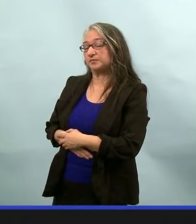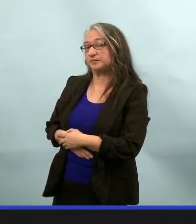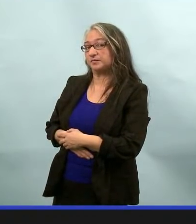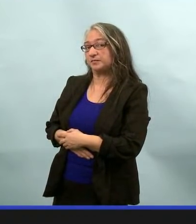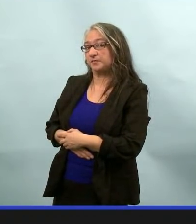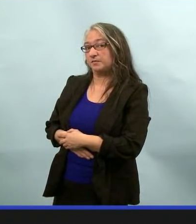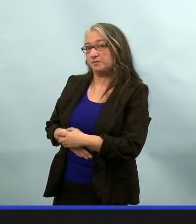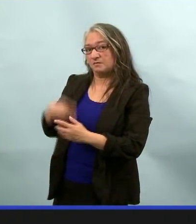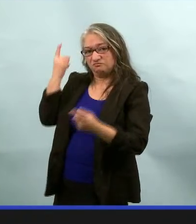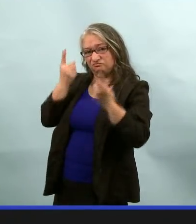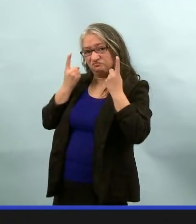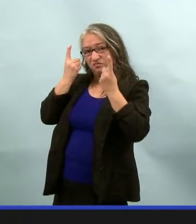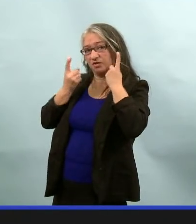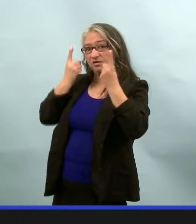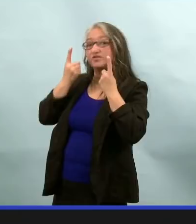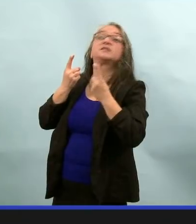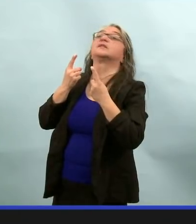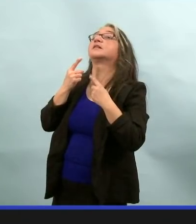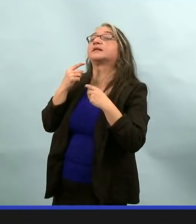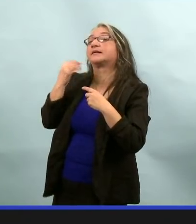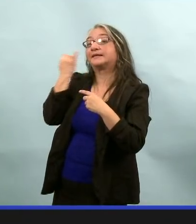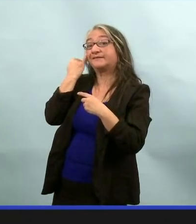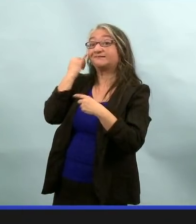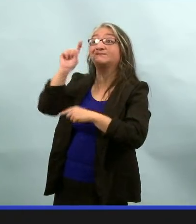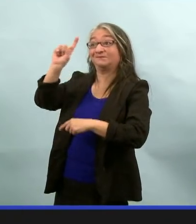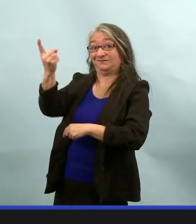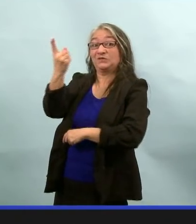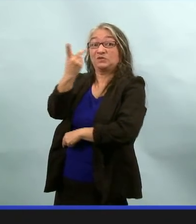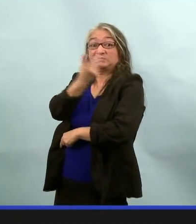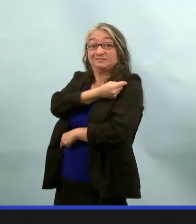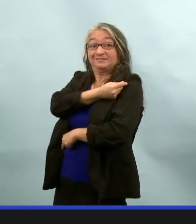the first a woman we spoke to says she got it two weeks apart in error